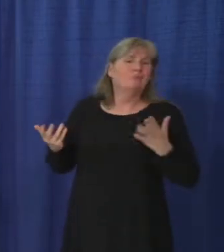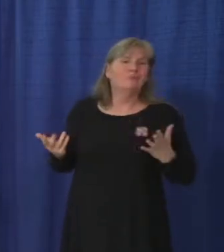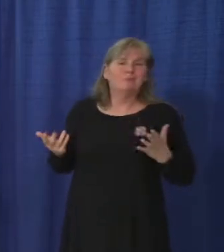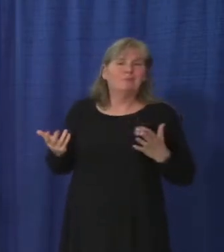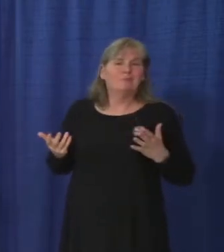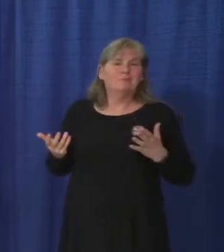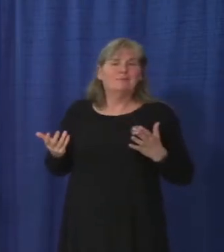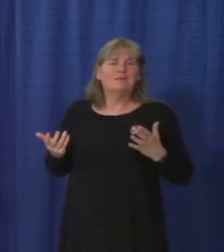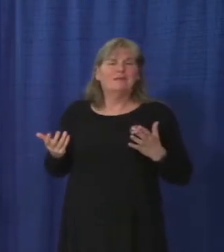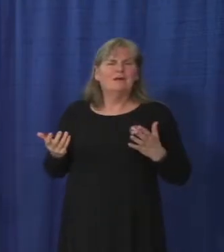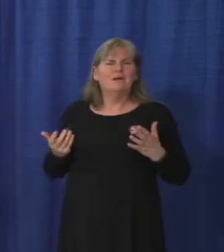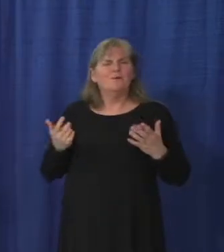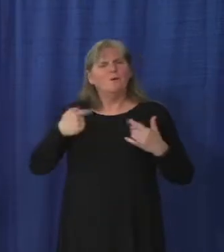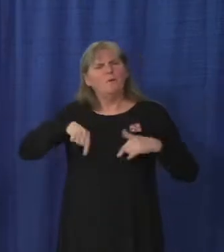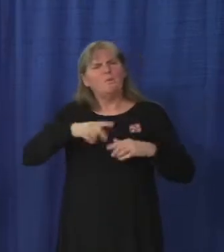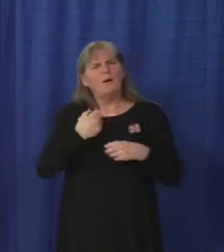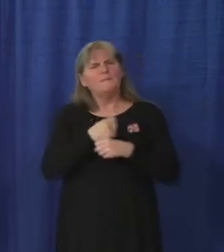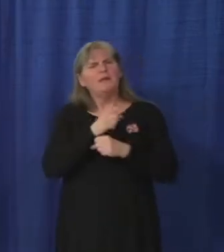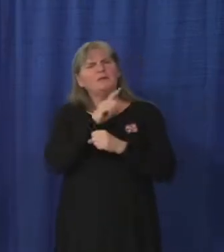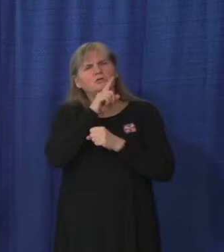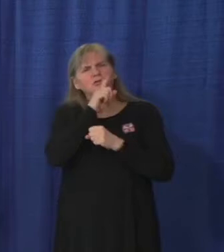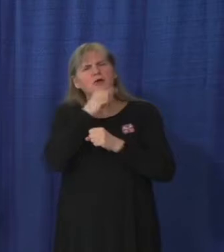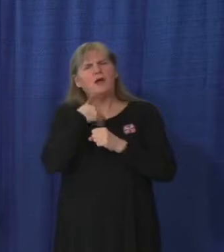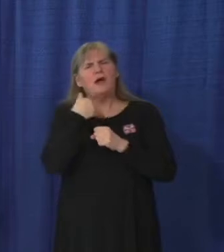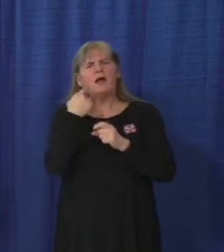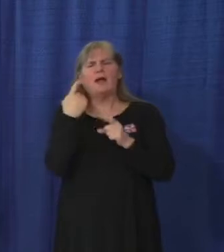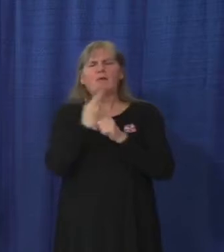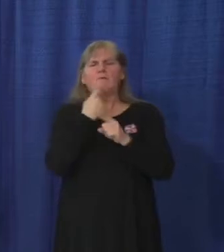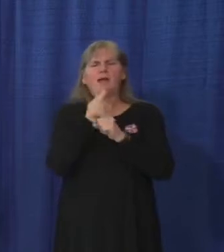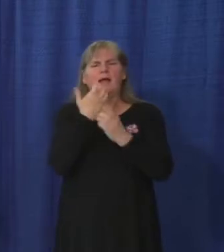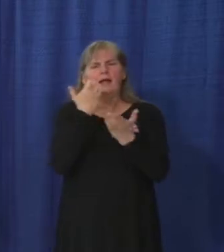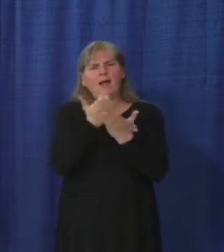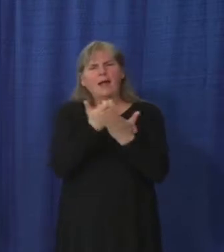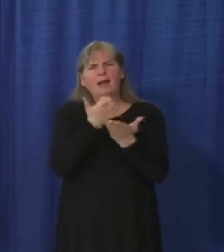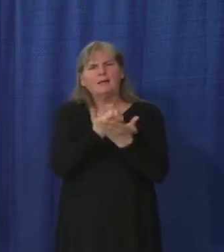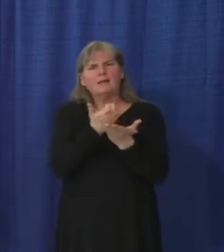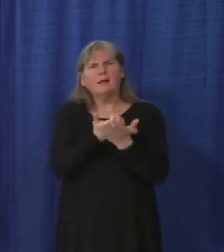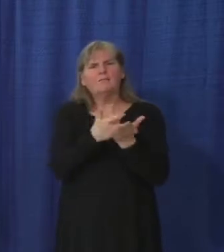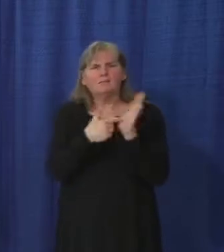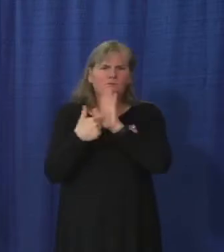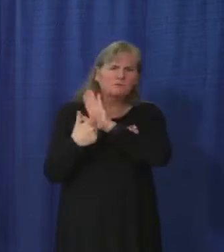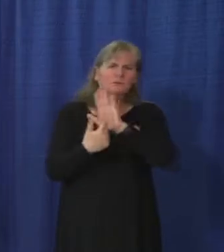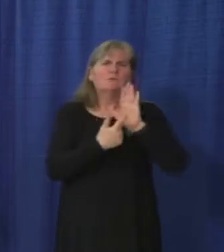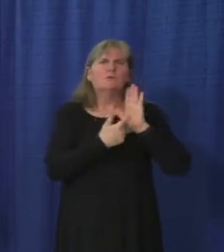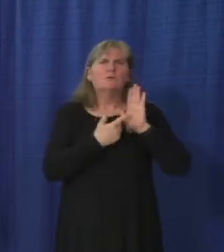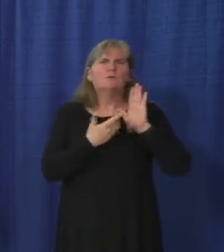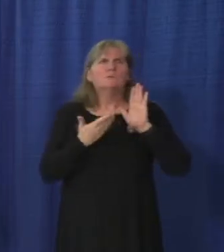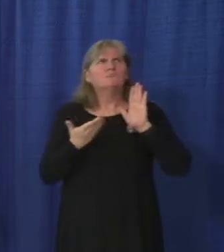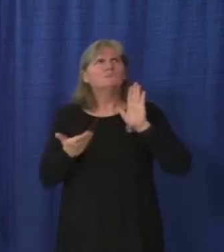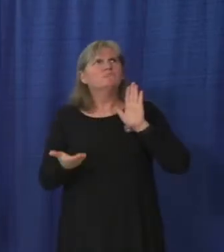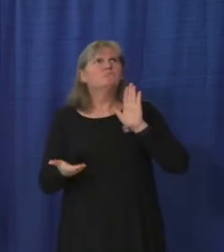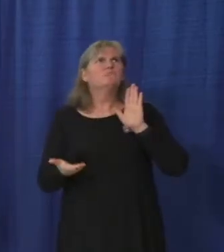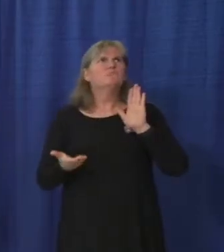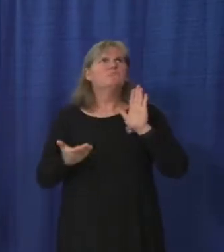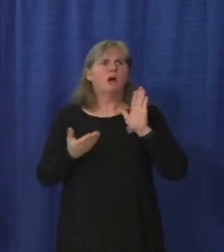had the updated economic outlook and we needed to make sure that we had our budget in place and